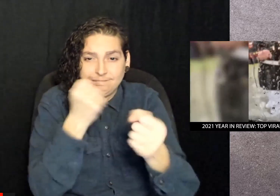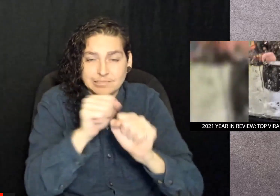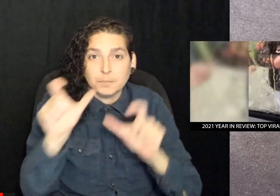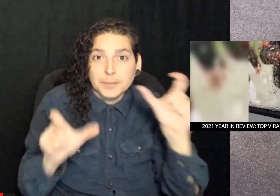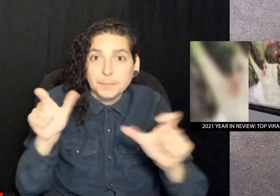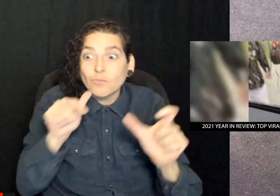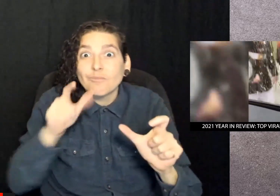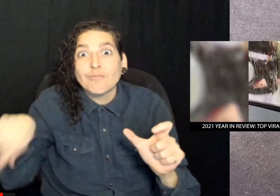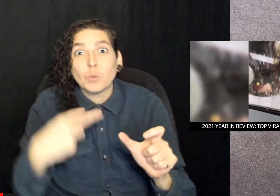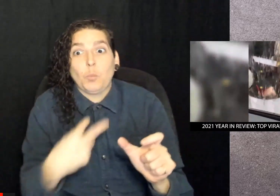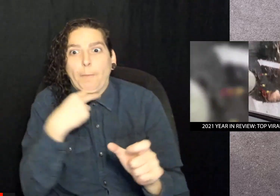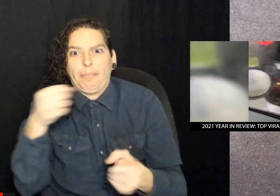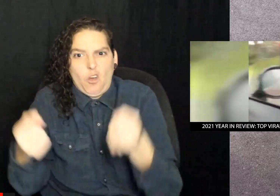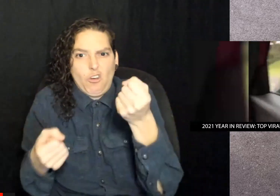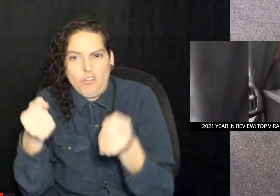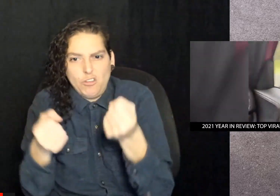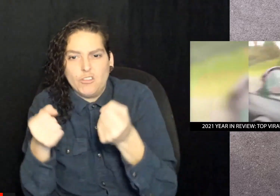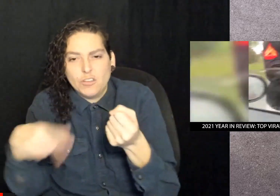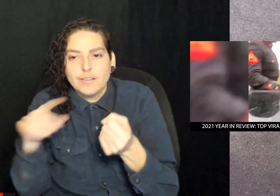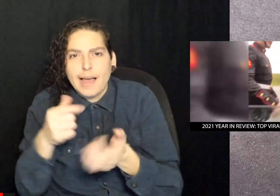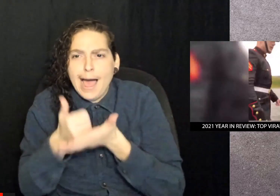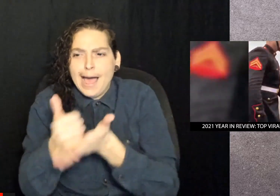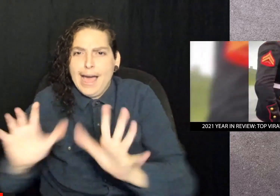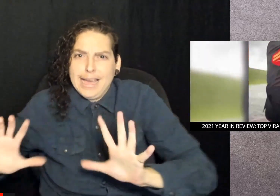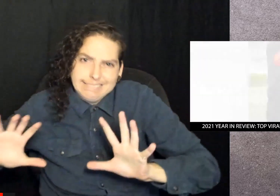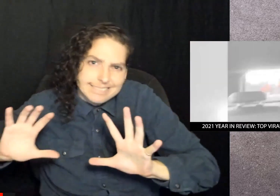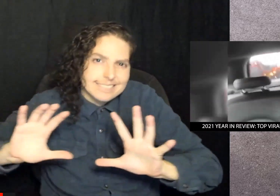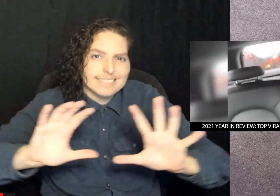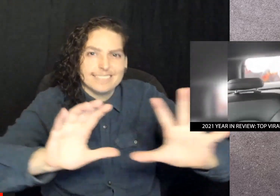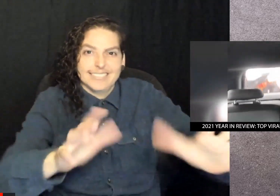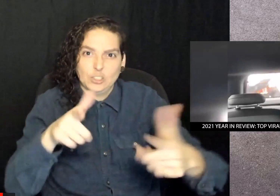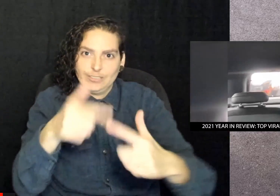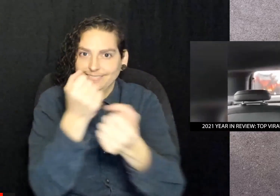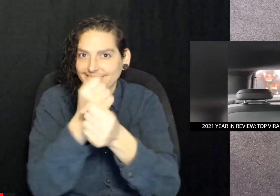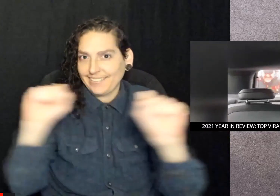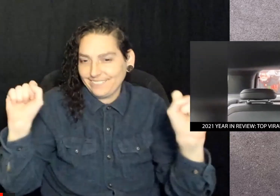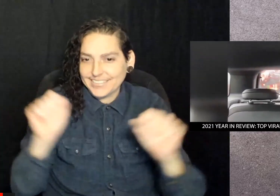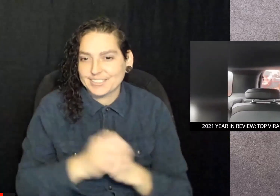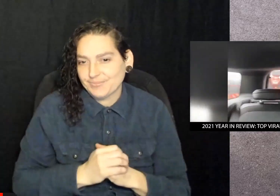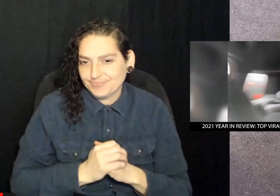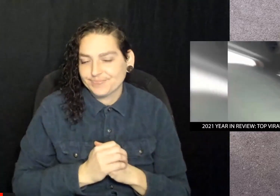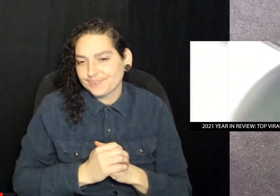floodwaters to rescue people who were trapped in their cars and helped push them to safety